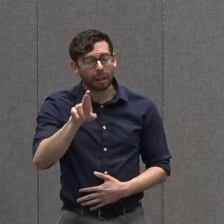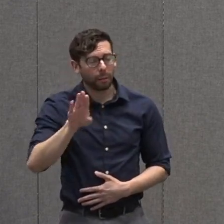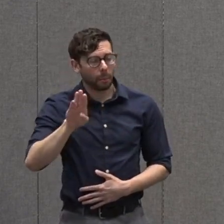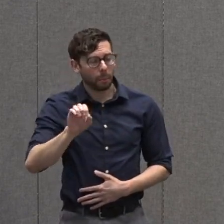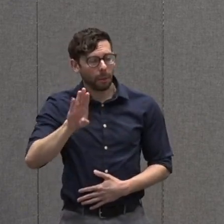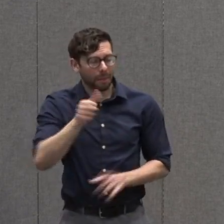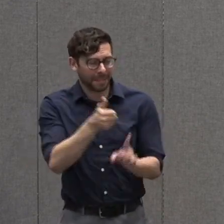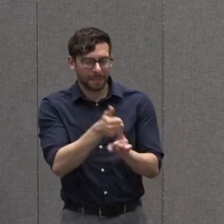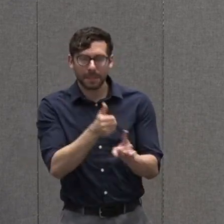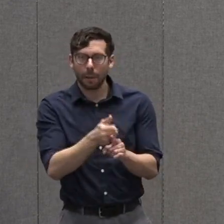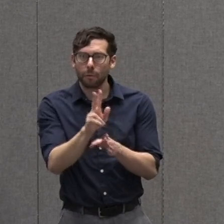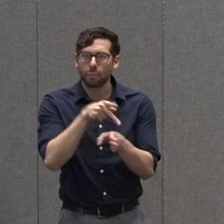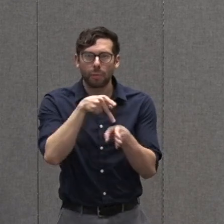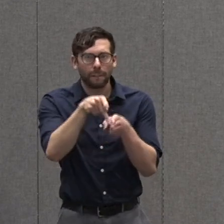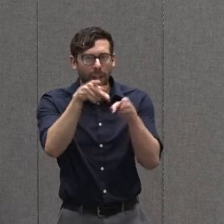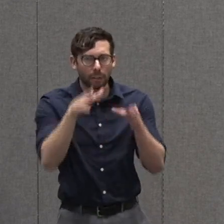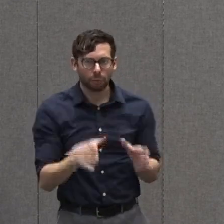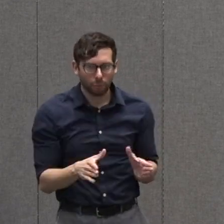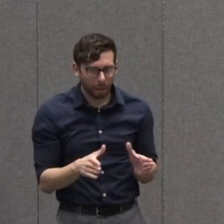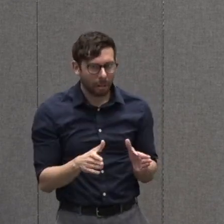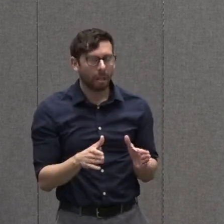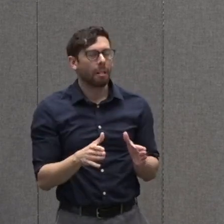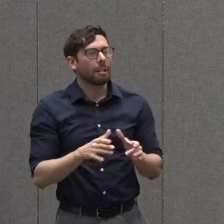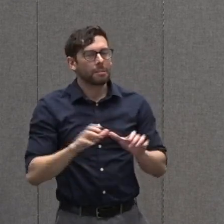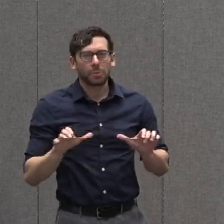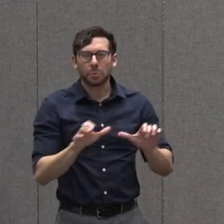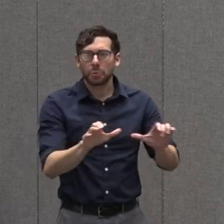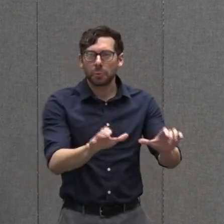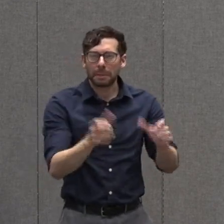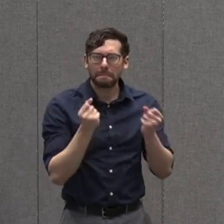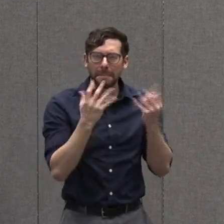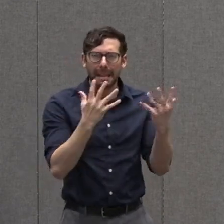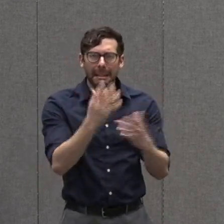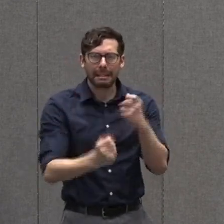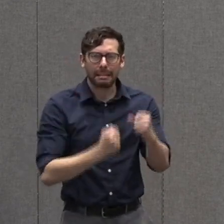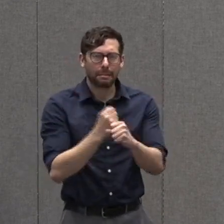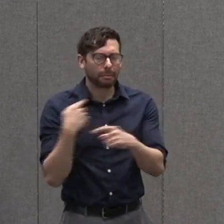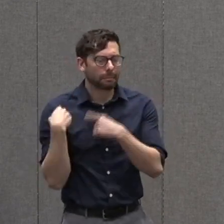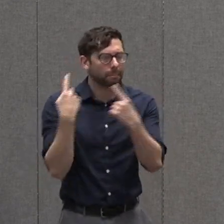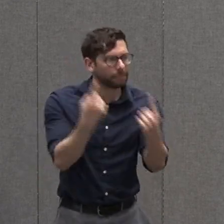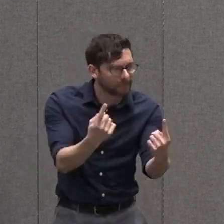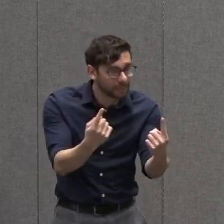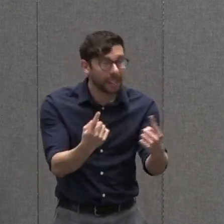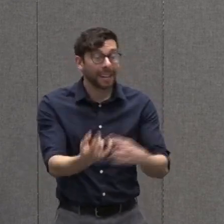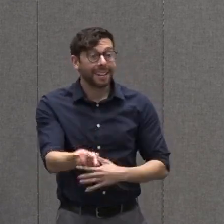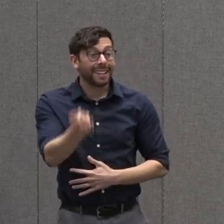he's been doing this for many, many years. But at home you should not be doing this if you see snakes out in the wild.